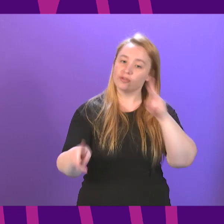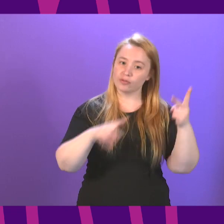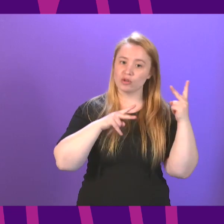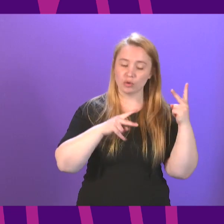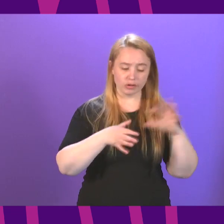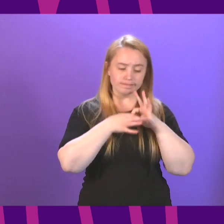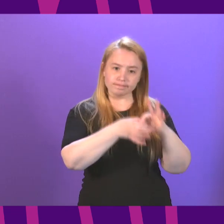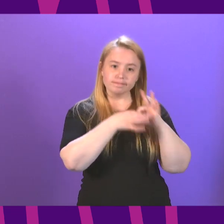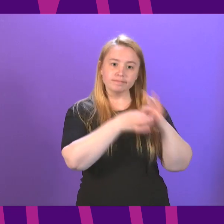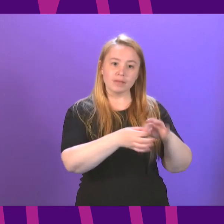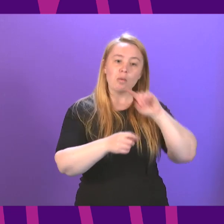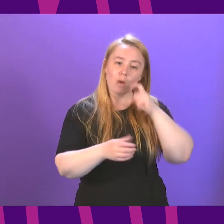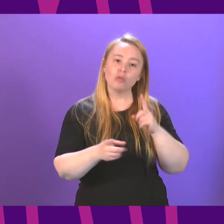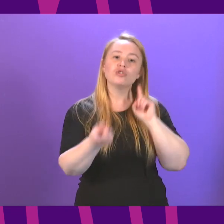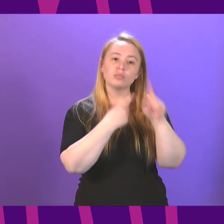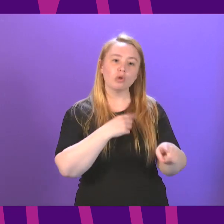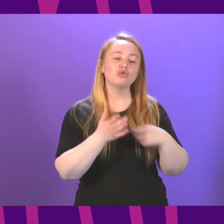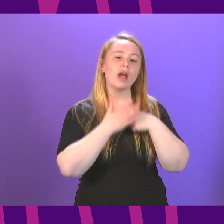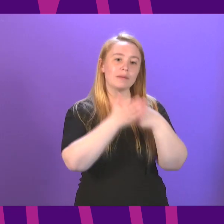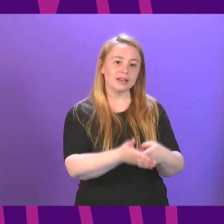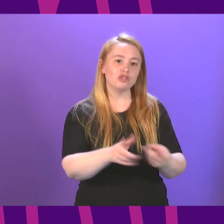fully to the group’s recommendations, if we are returned to Government at the election.